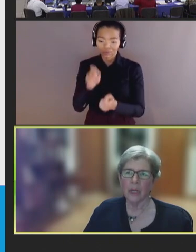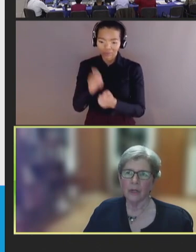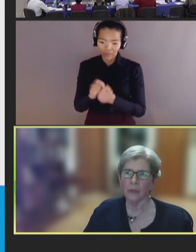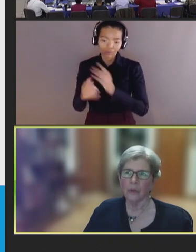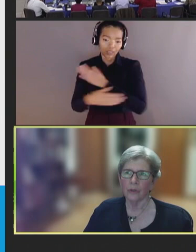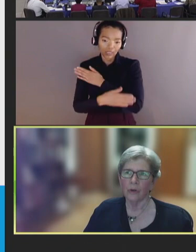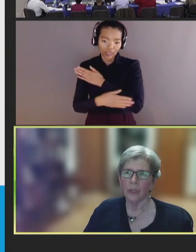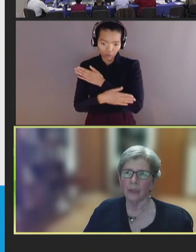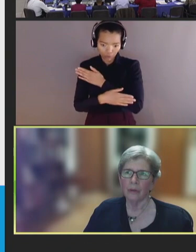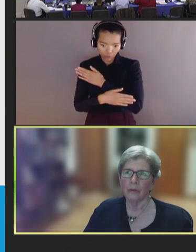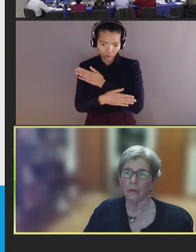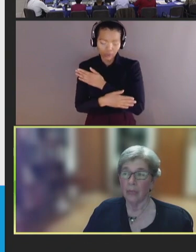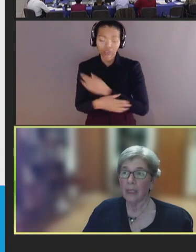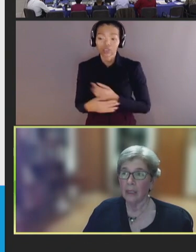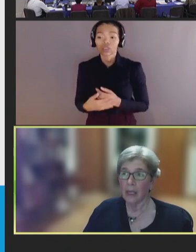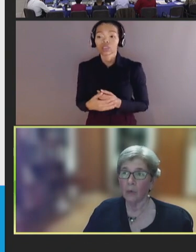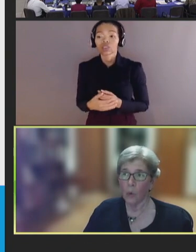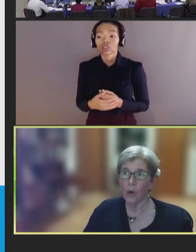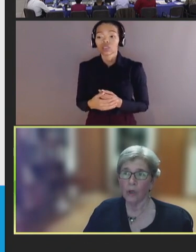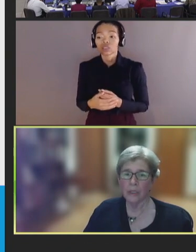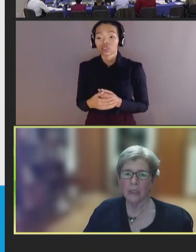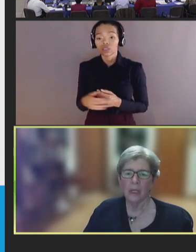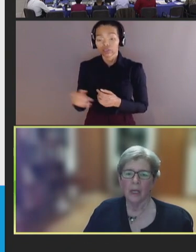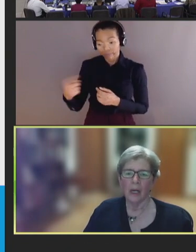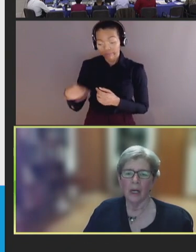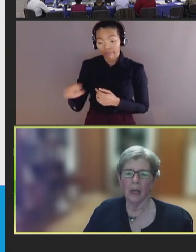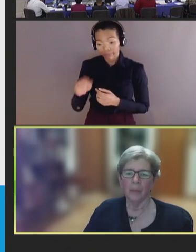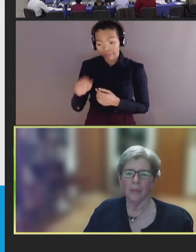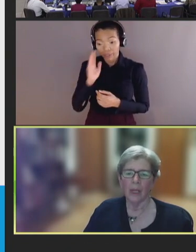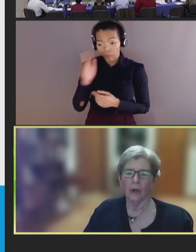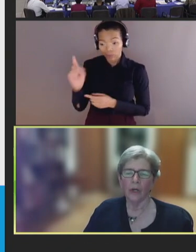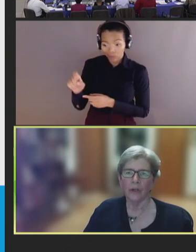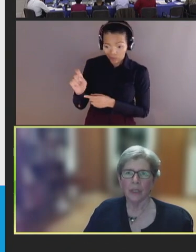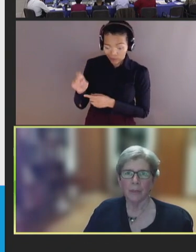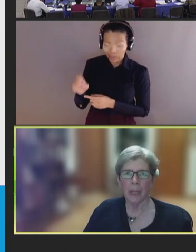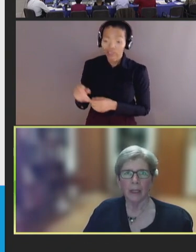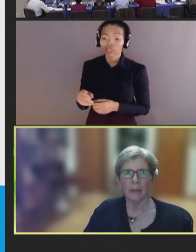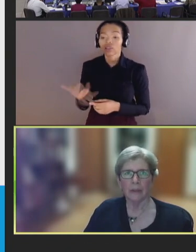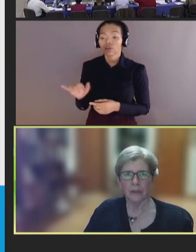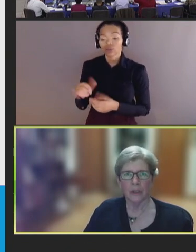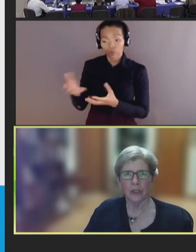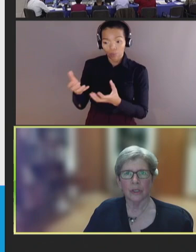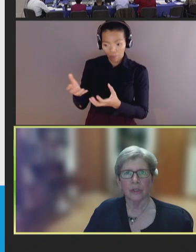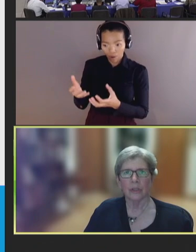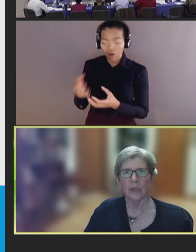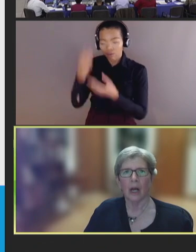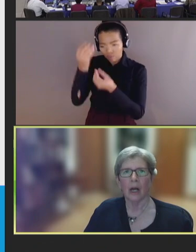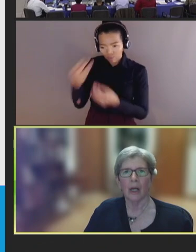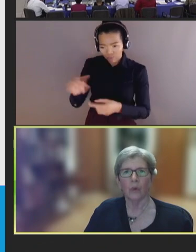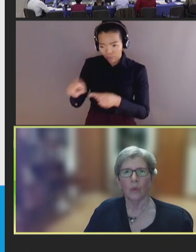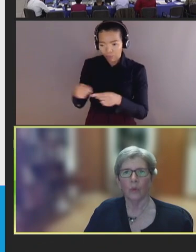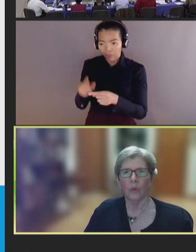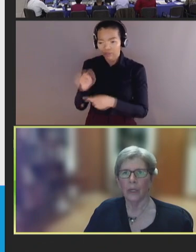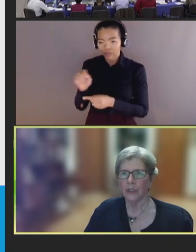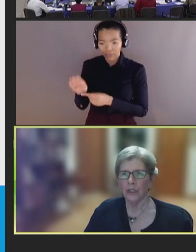countries are going to need and want in order to make decisions on which,